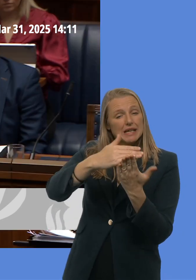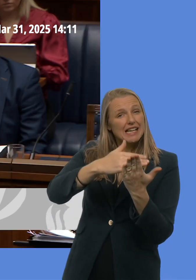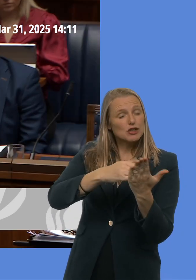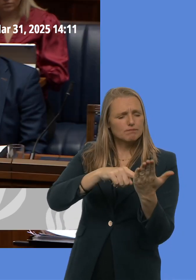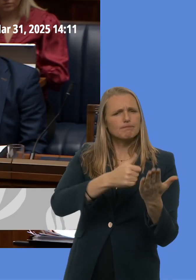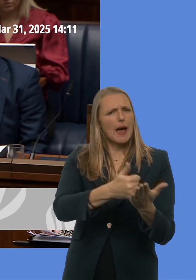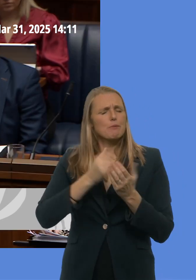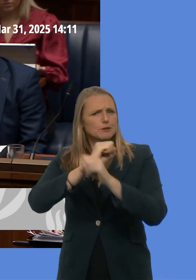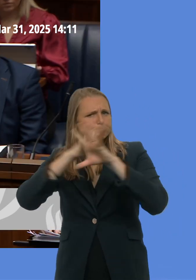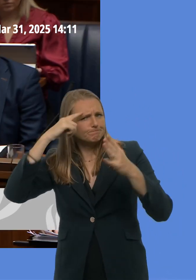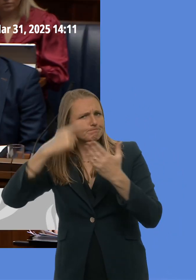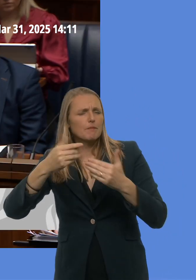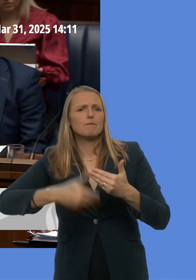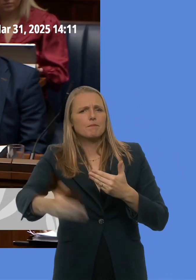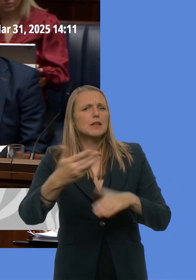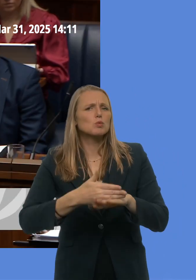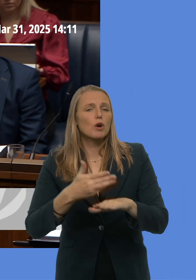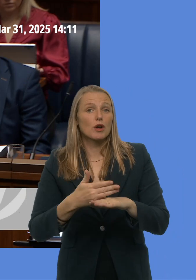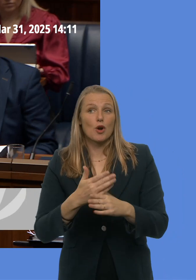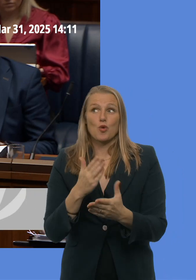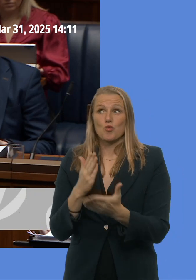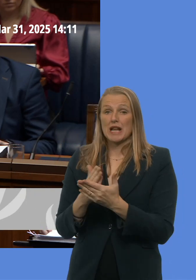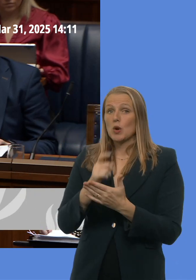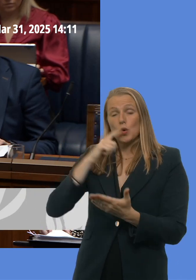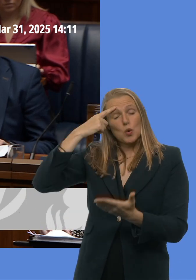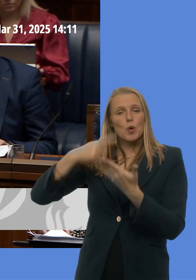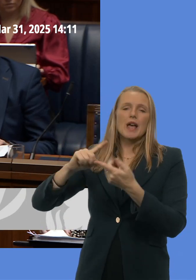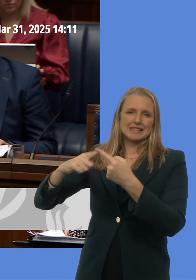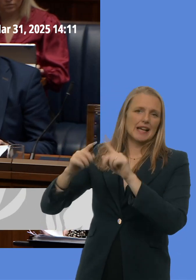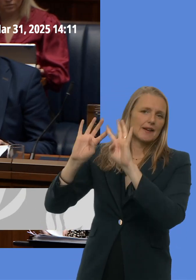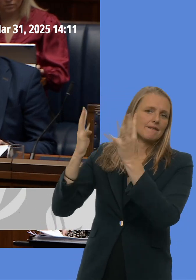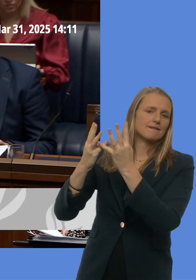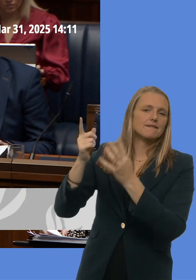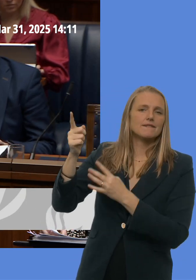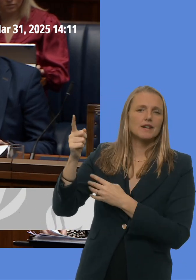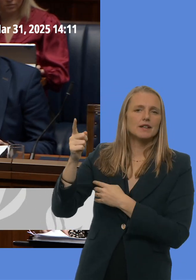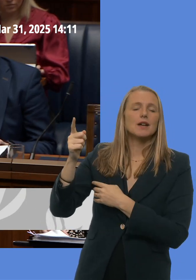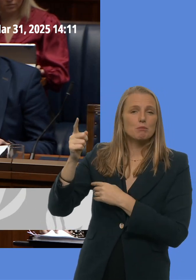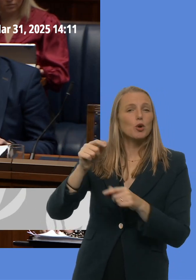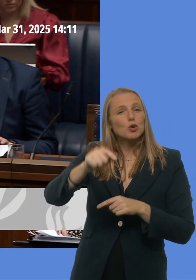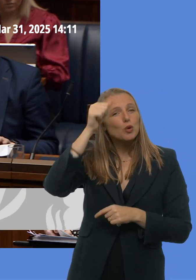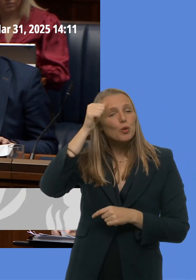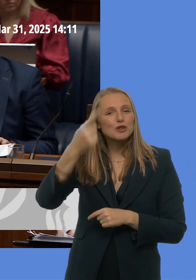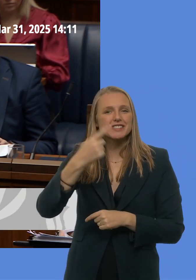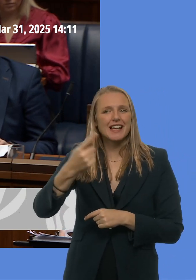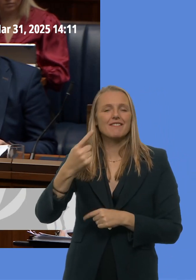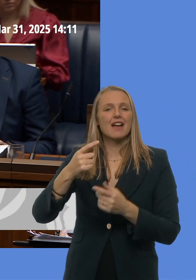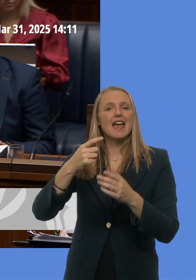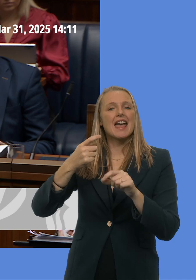Decisions on the way forward will be a matter for the Executive, of course, in due course, but Executive papers, as the Member knows, are not routinely published. Mr Revelds.